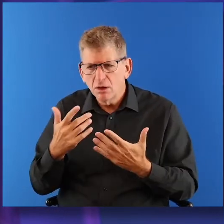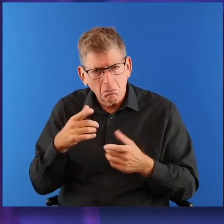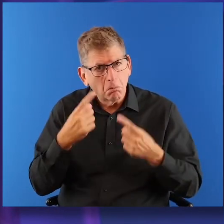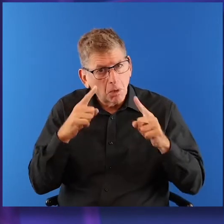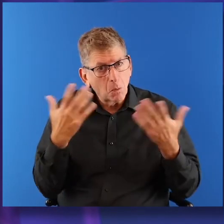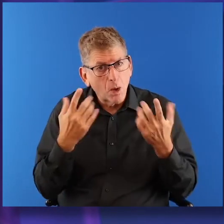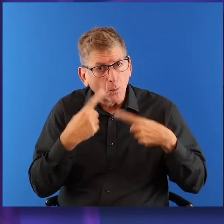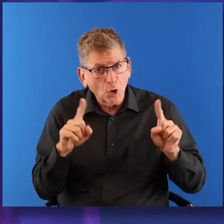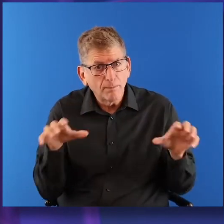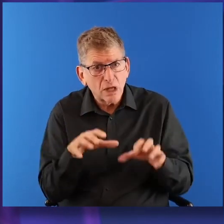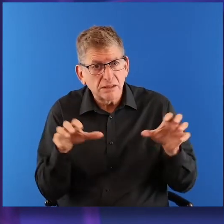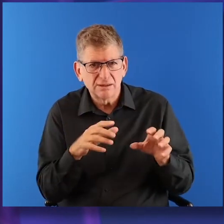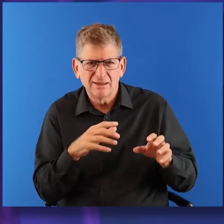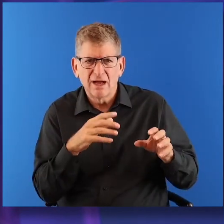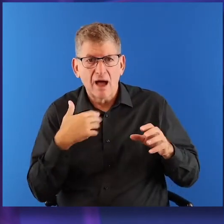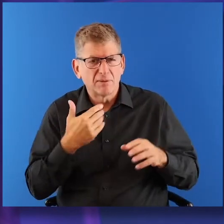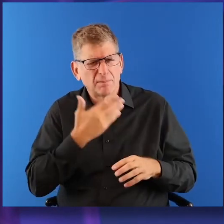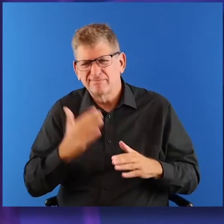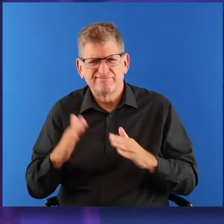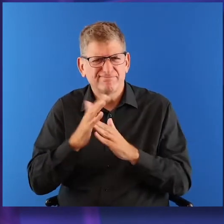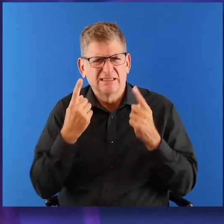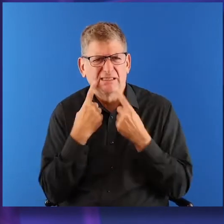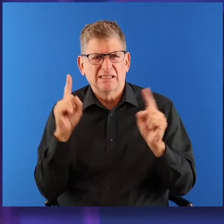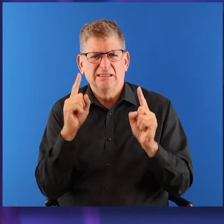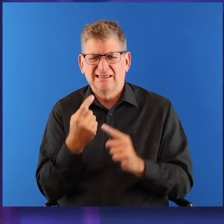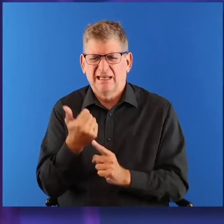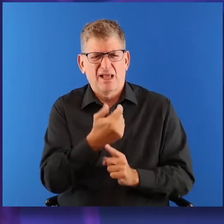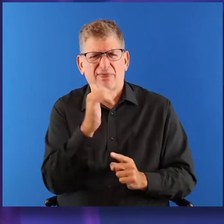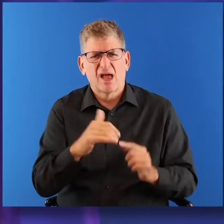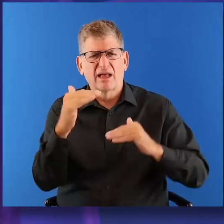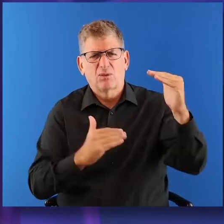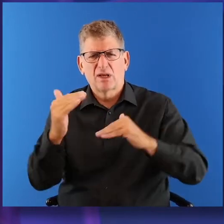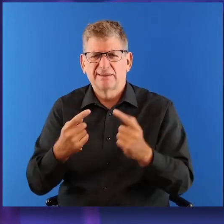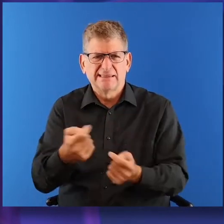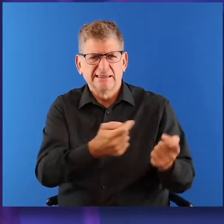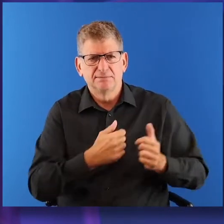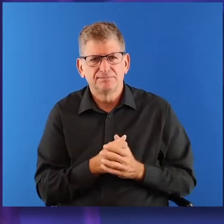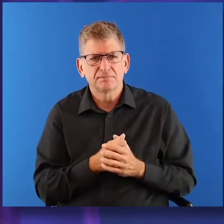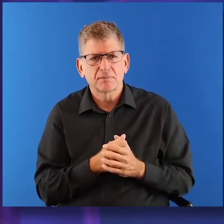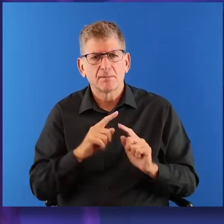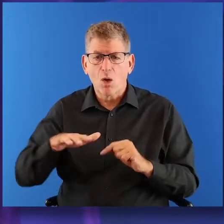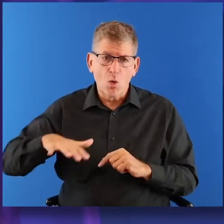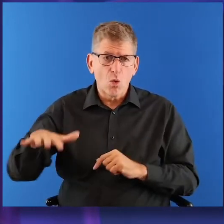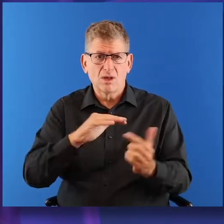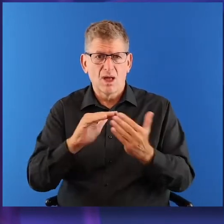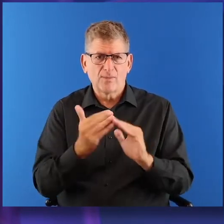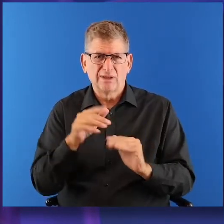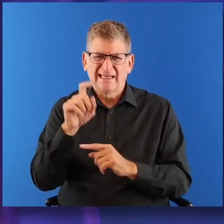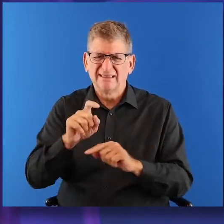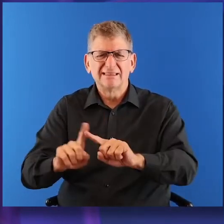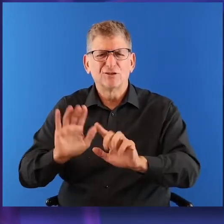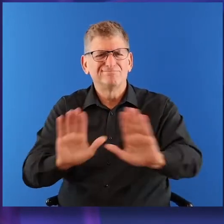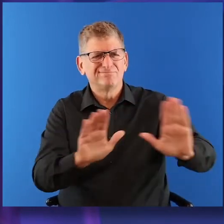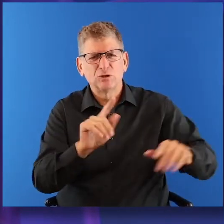But every community needs different tools, but it always requires technological innovation.